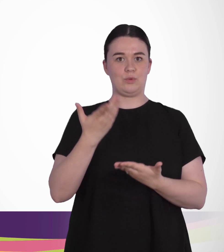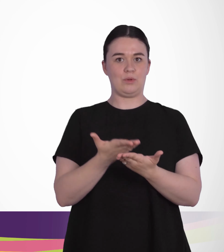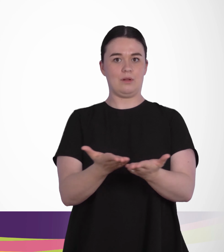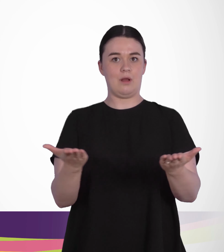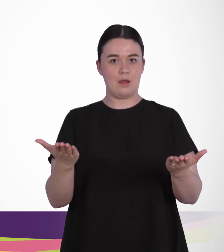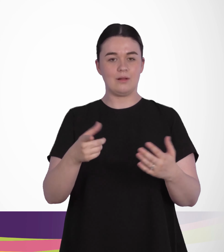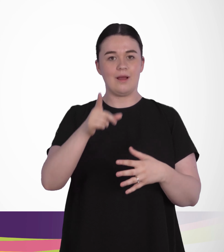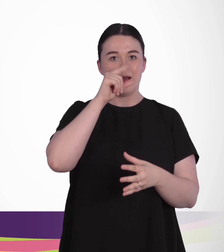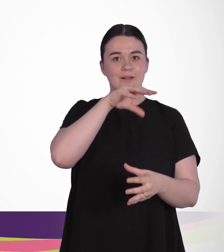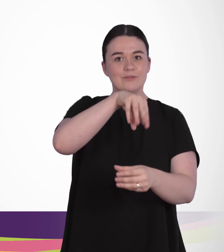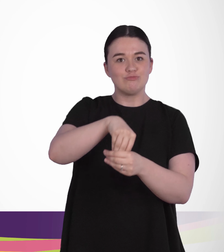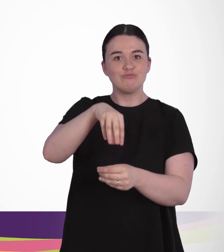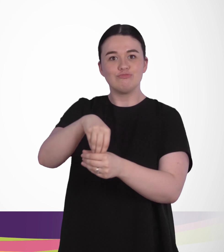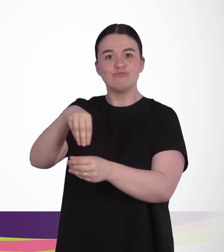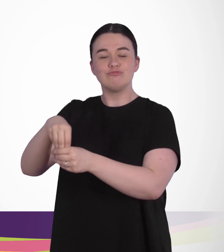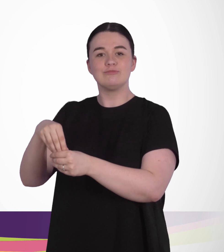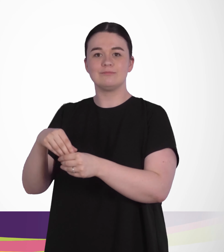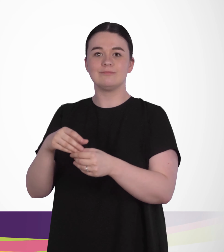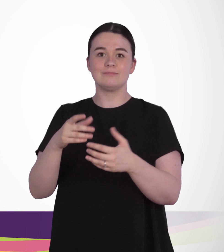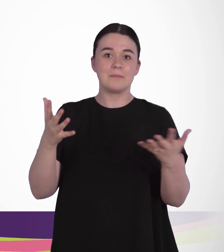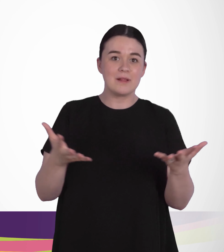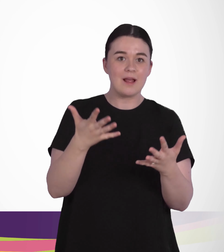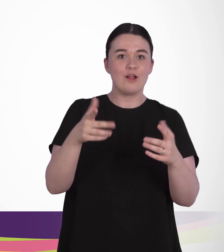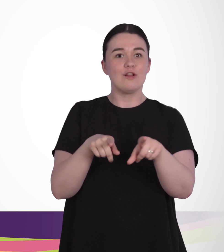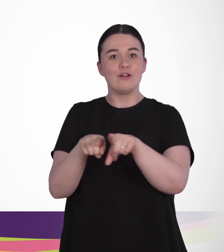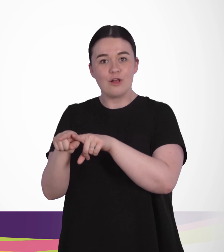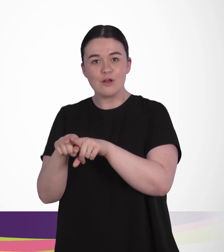(to be happy, to play and learn), and are enabled to reach their potential.